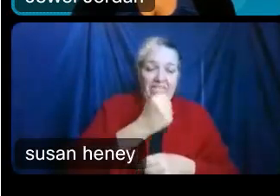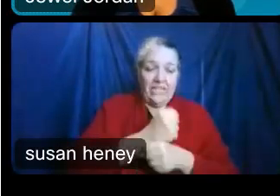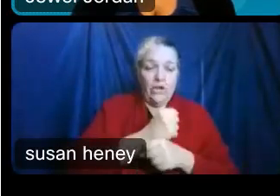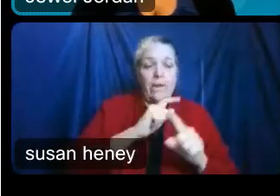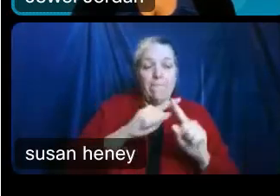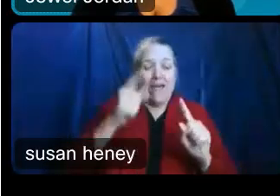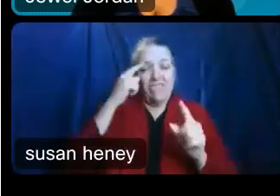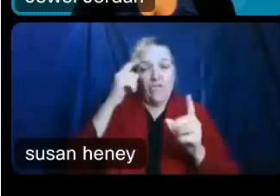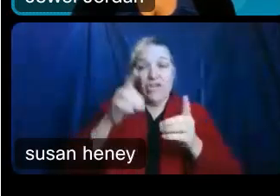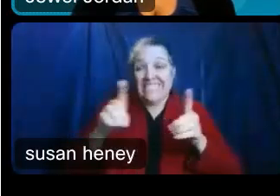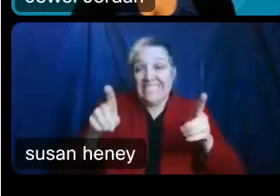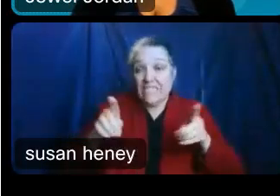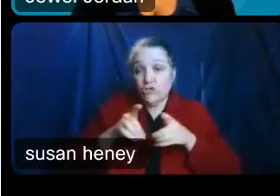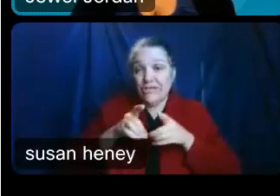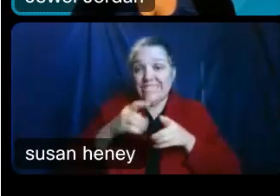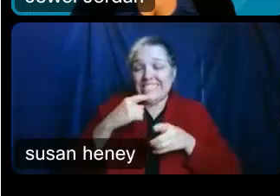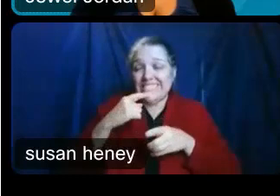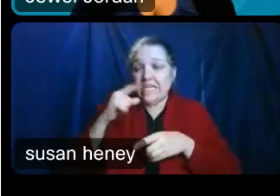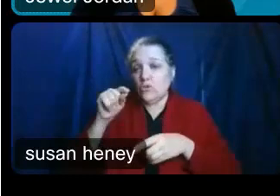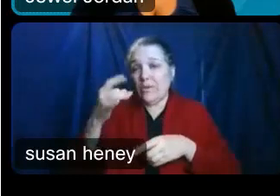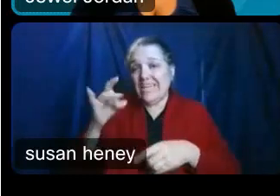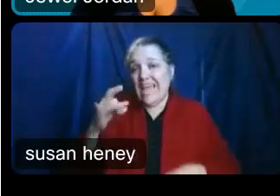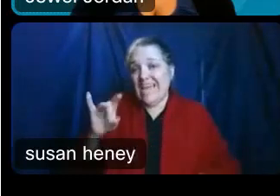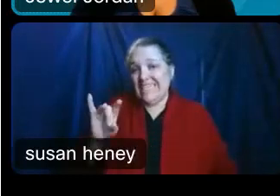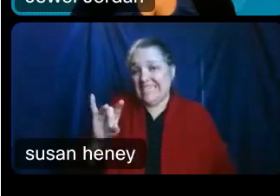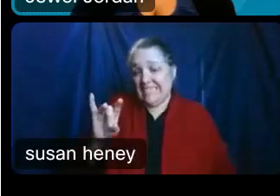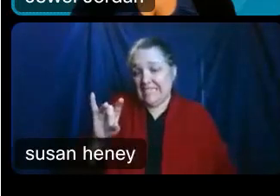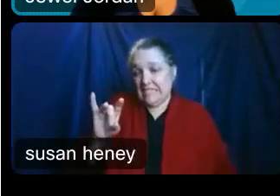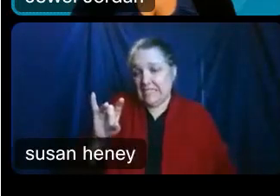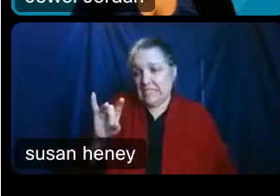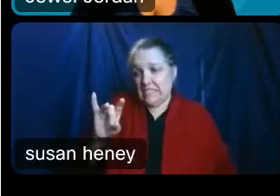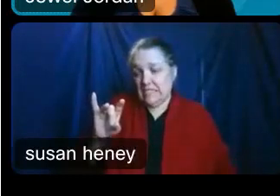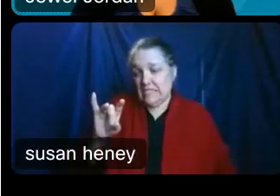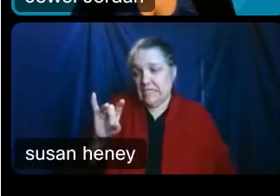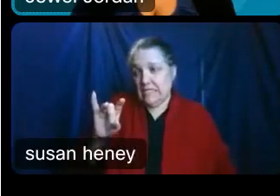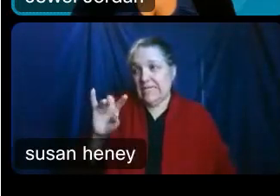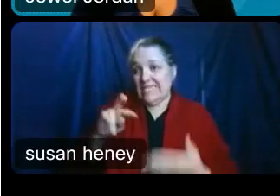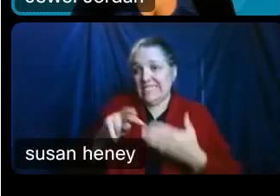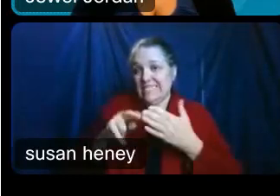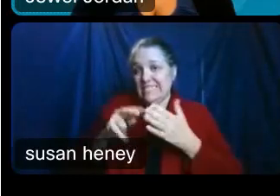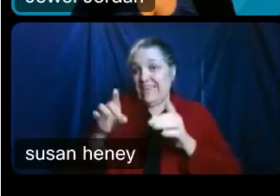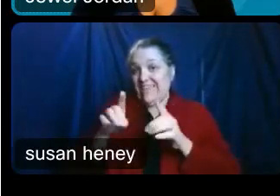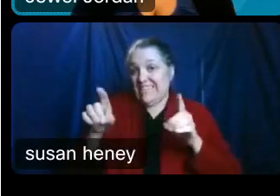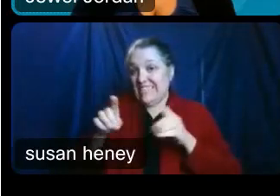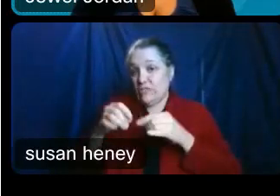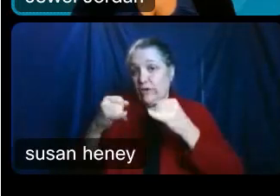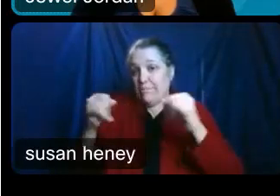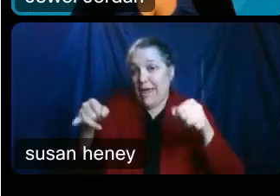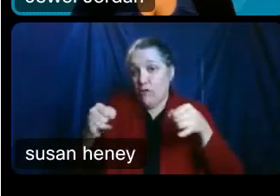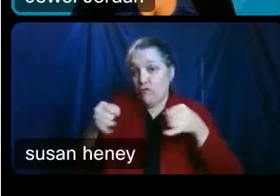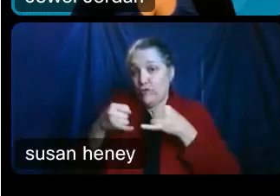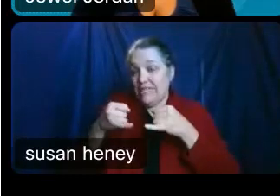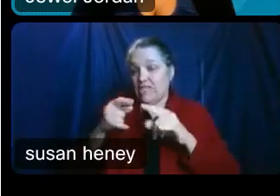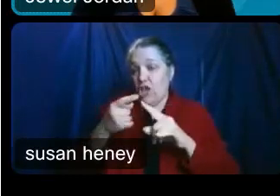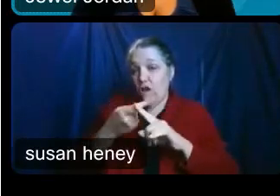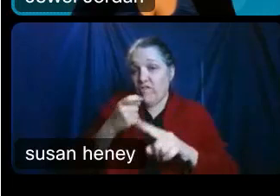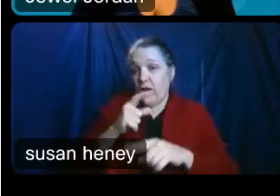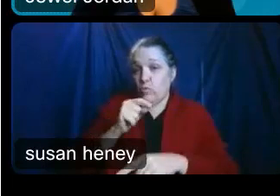it says 2018 on the label. Does that mean the district boundaries are from 2018? I'm